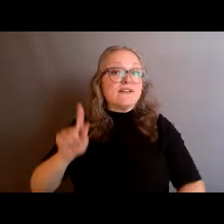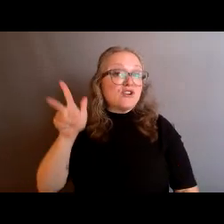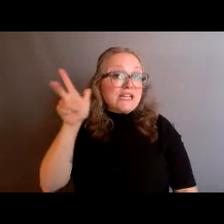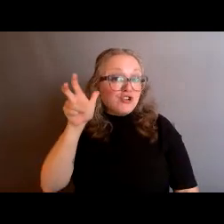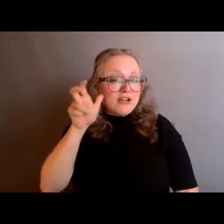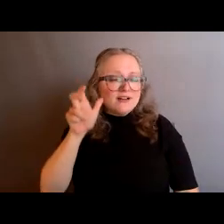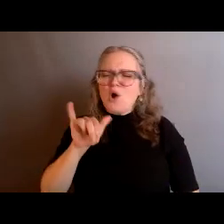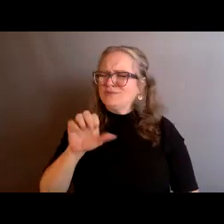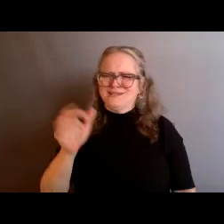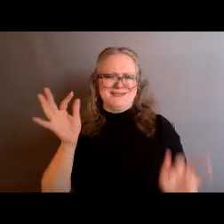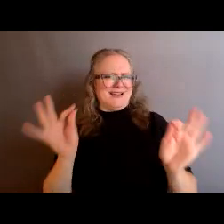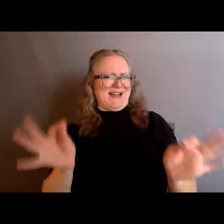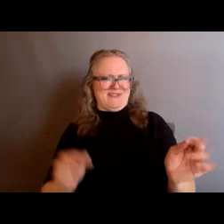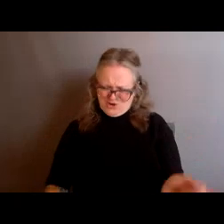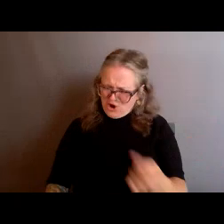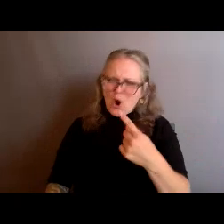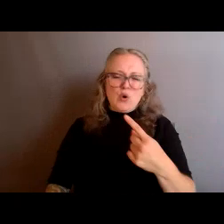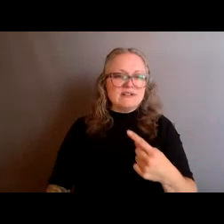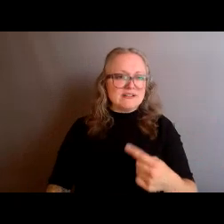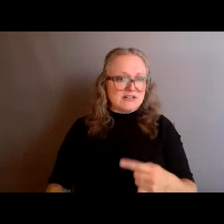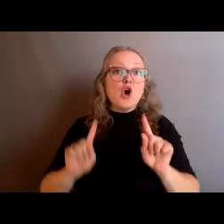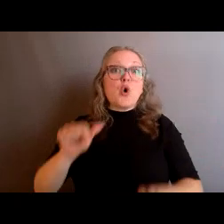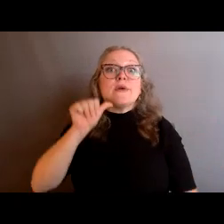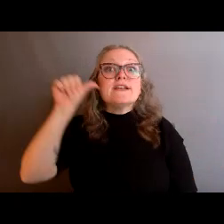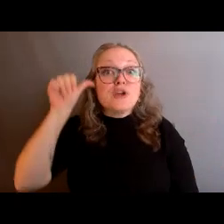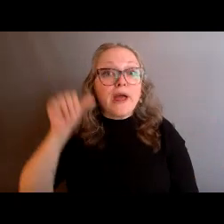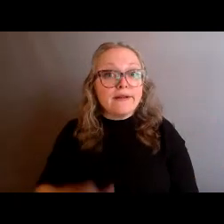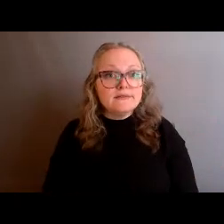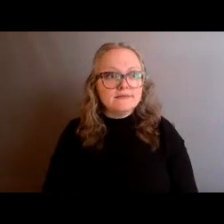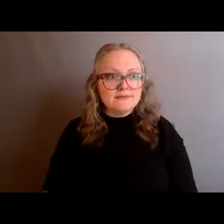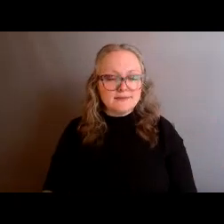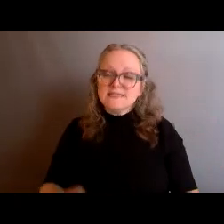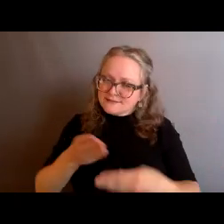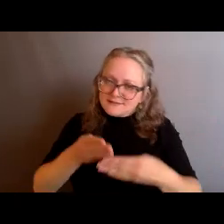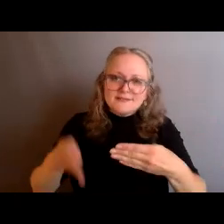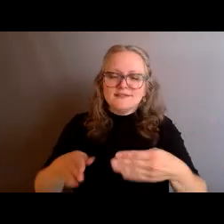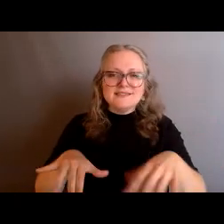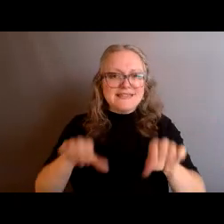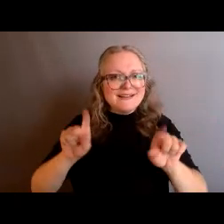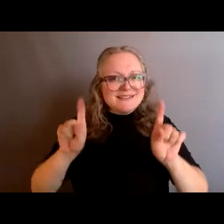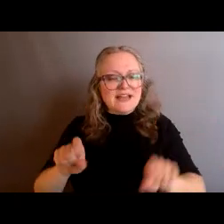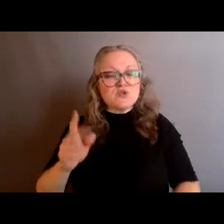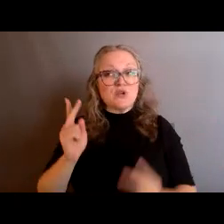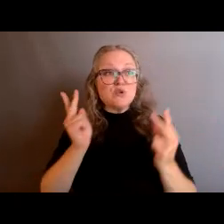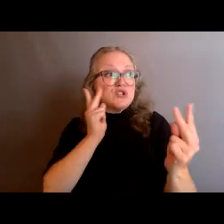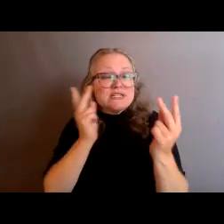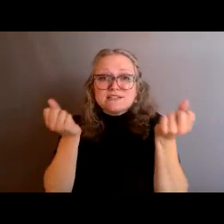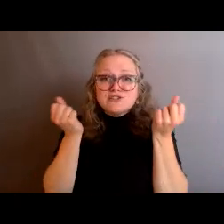Absolutely. Absolutely. Yesterday get it done. We are seeing so much. I'm telling you,